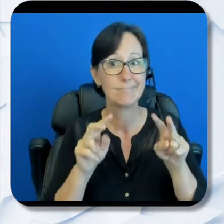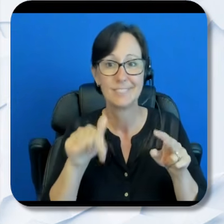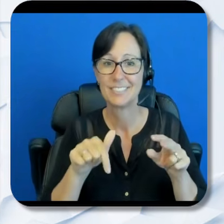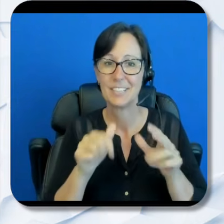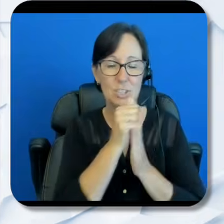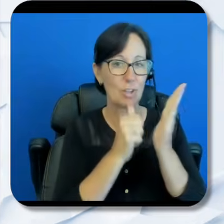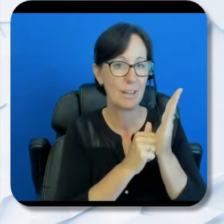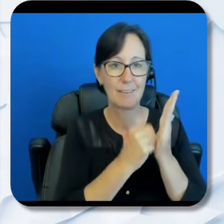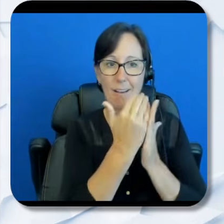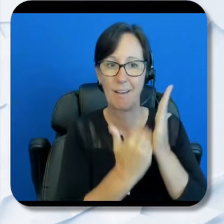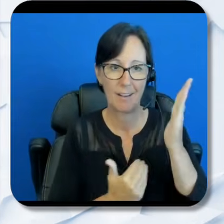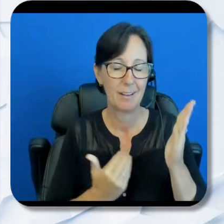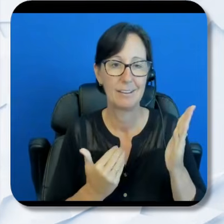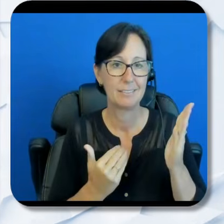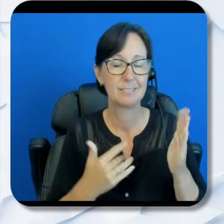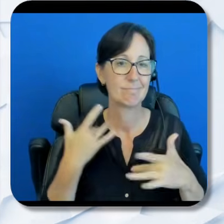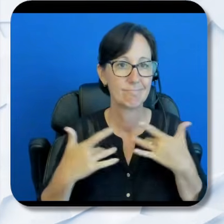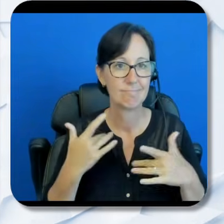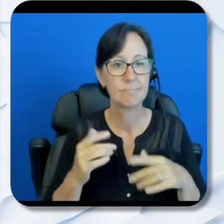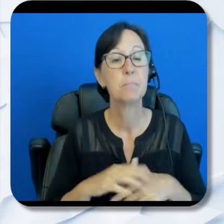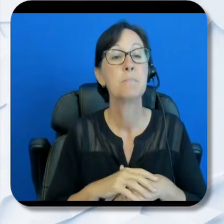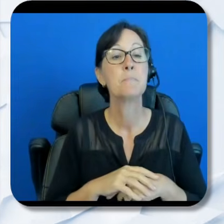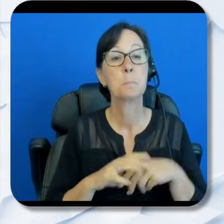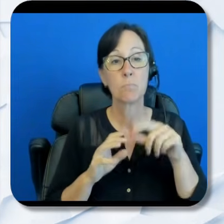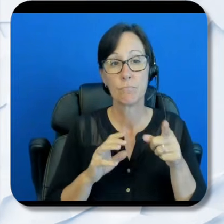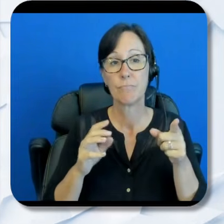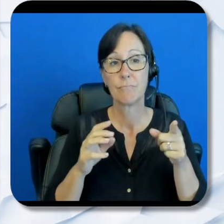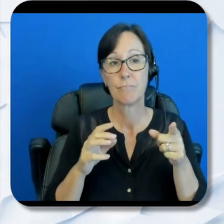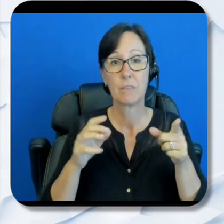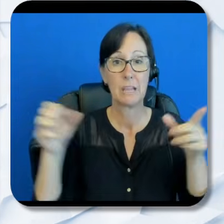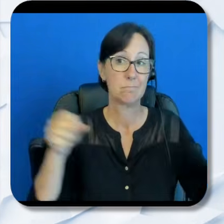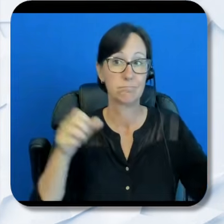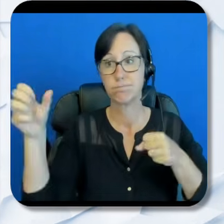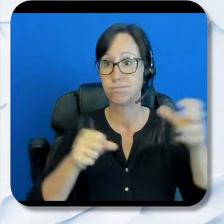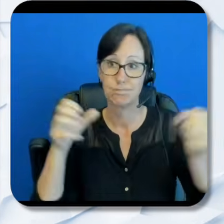So what we've done here today is we've gathered a large group from a diverse audience. We have